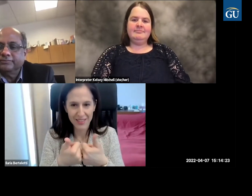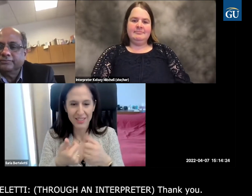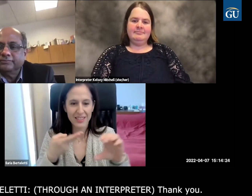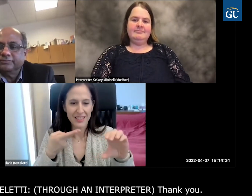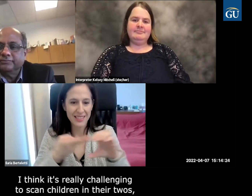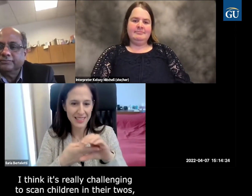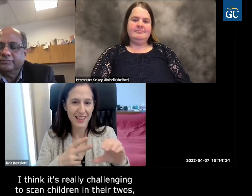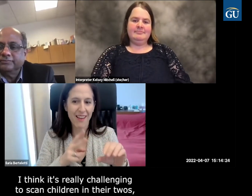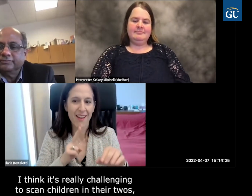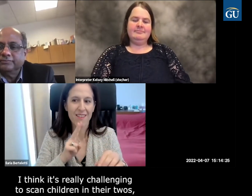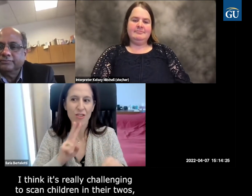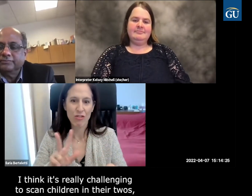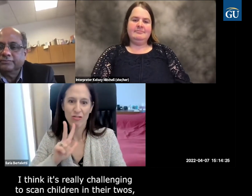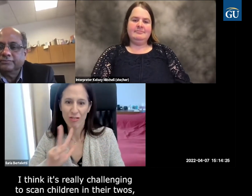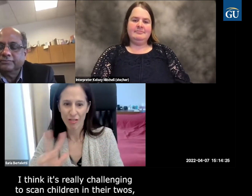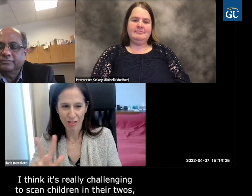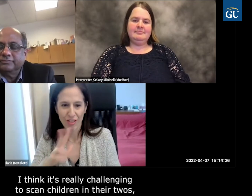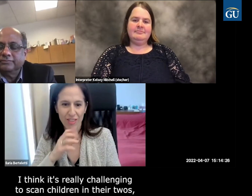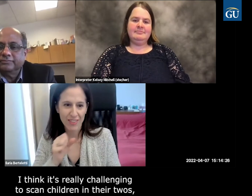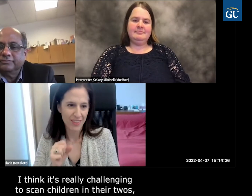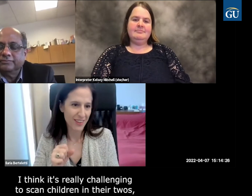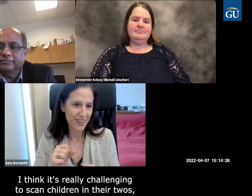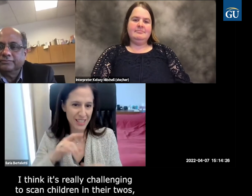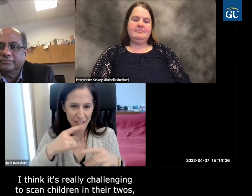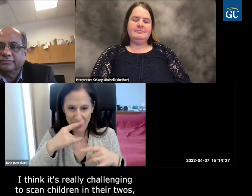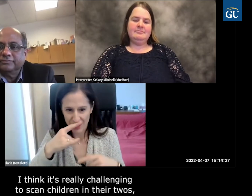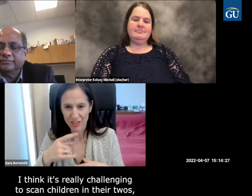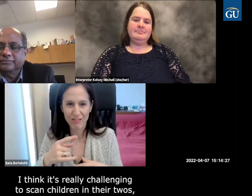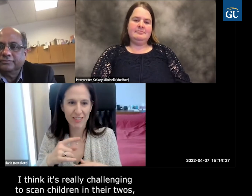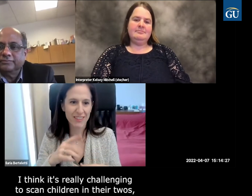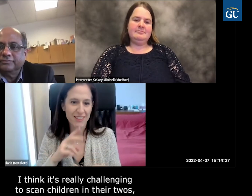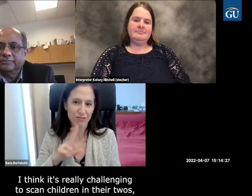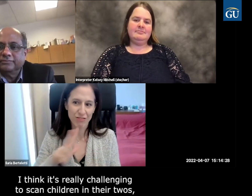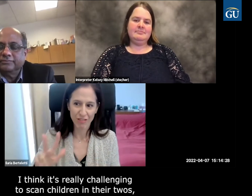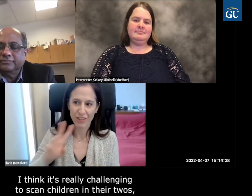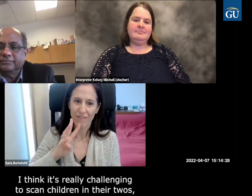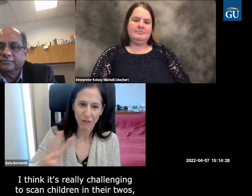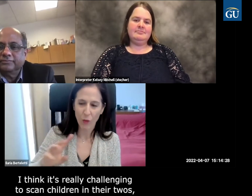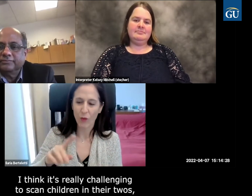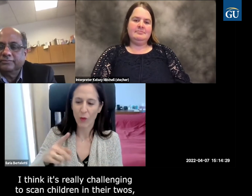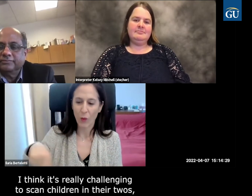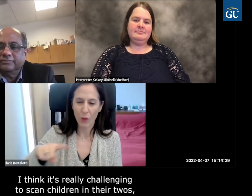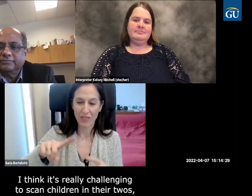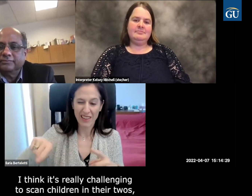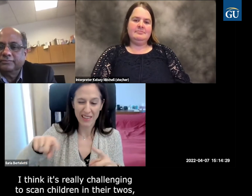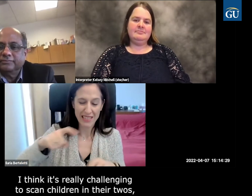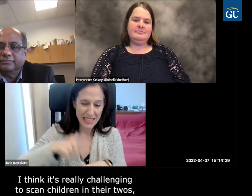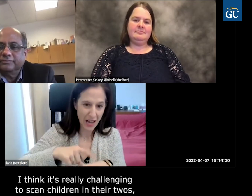thank you i think it's a really it's really challenging to scan